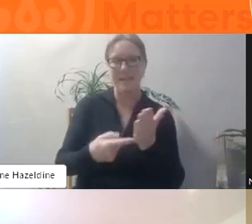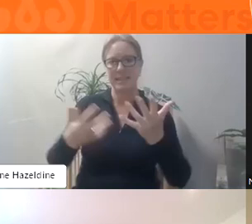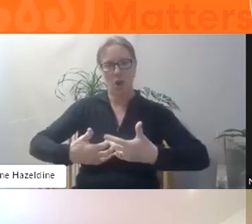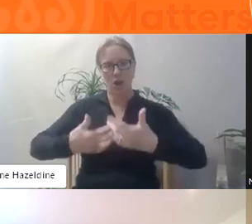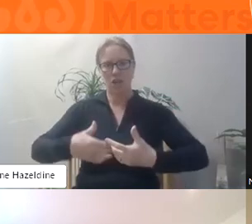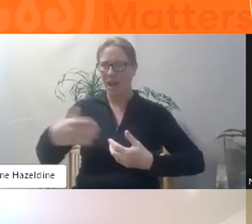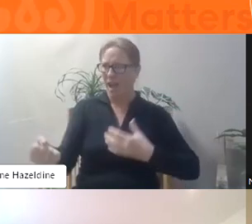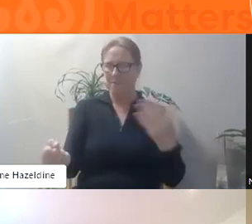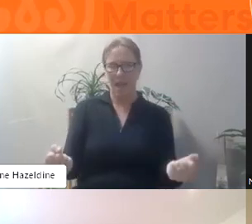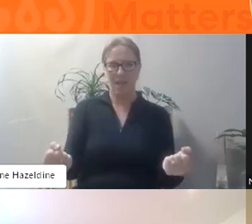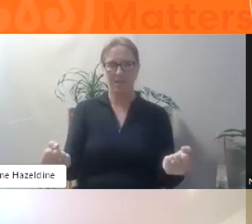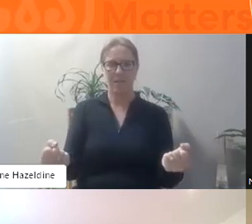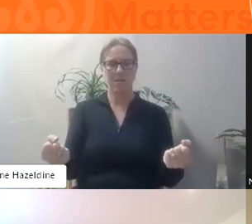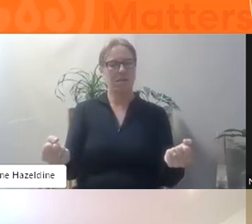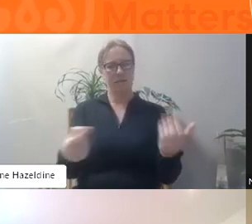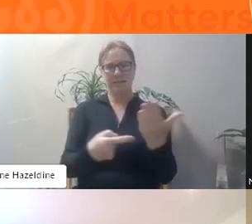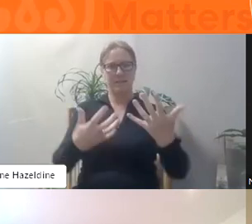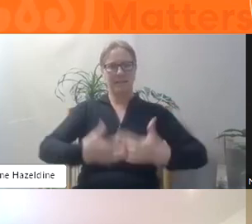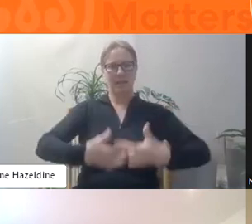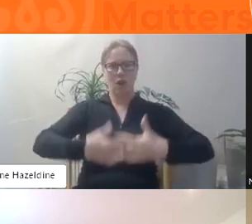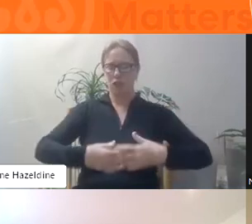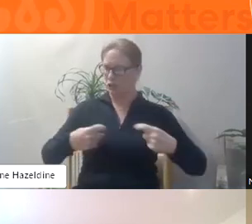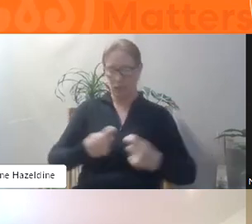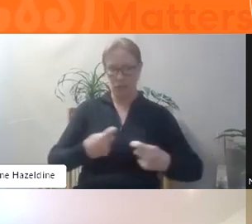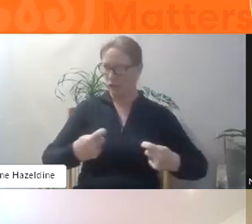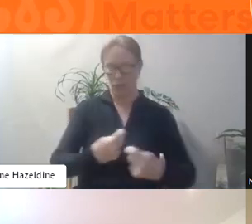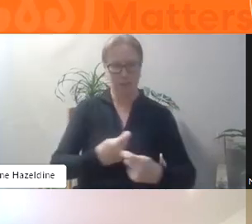the more technology is constantly changing and evolving, enabling